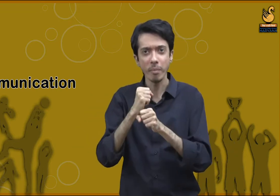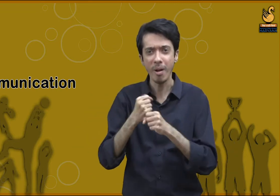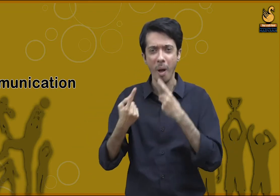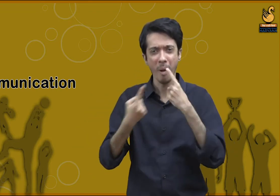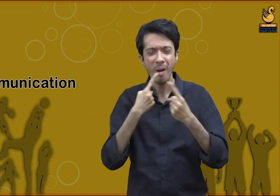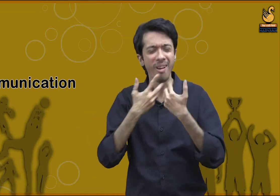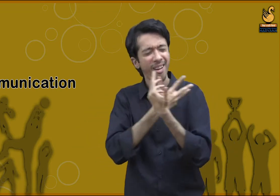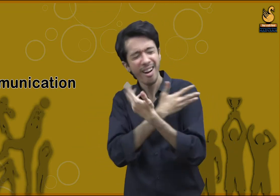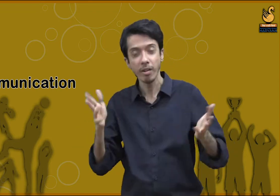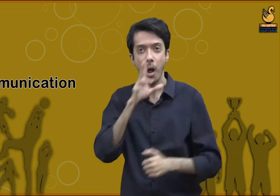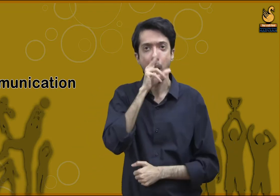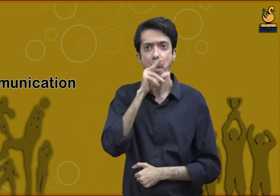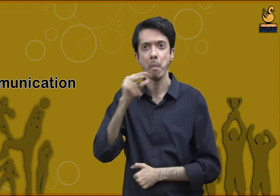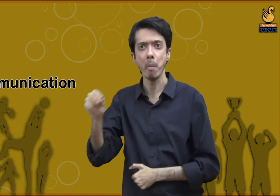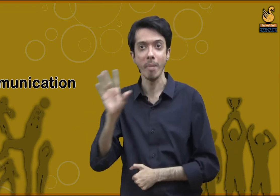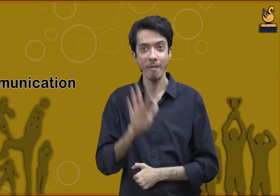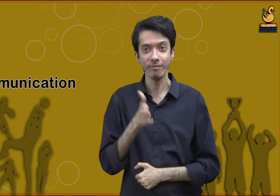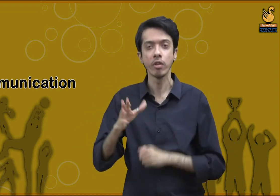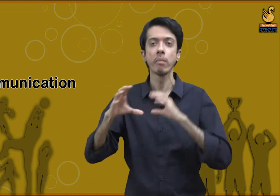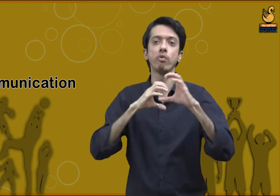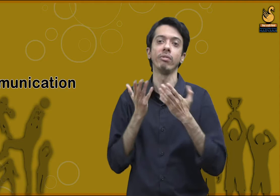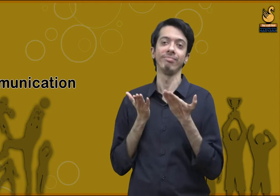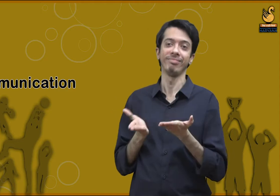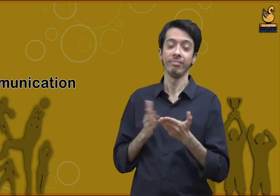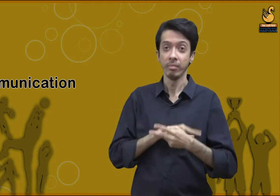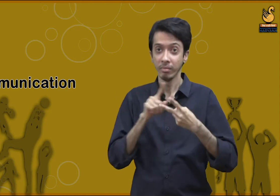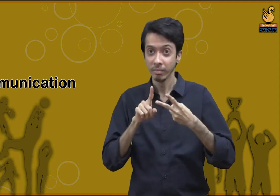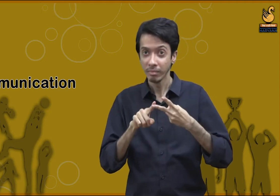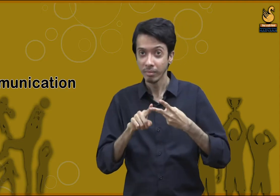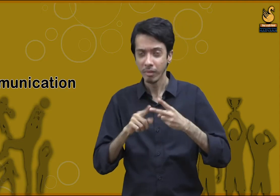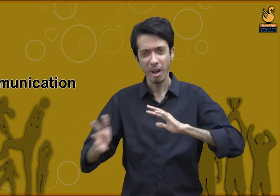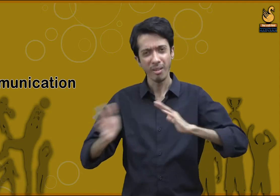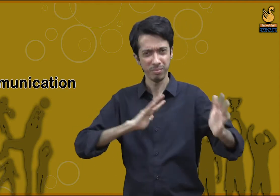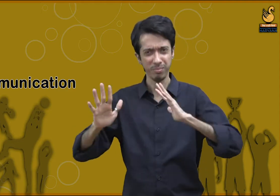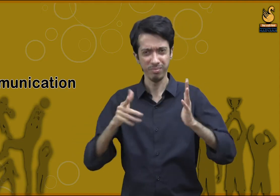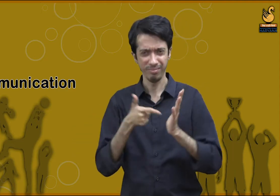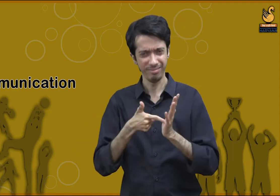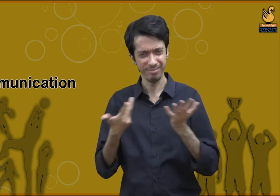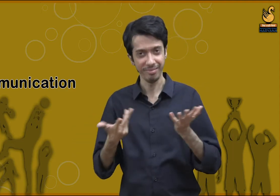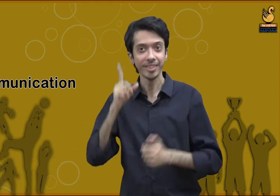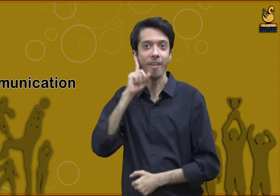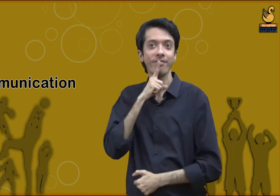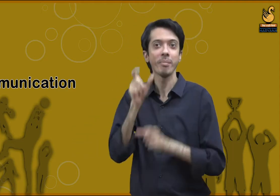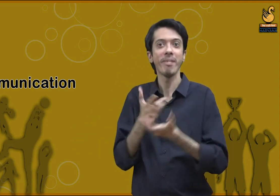Also, in political and government sectors verbal communication is used. What is sign language?